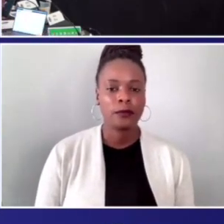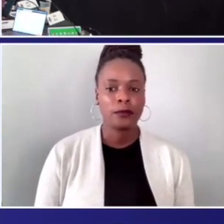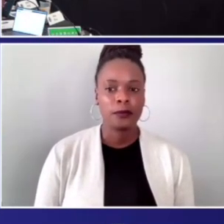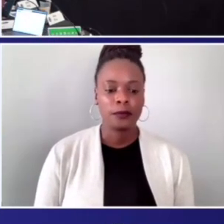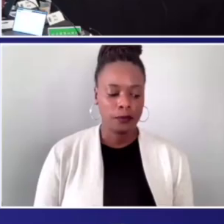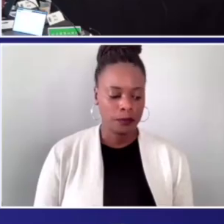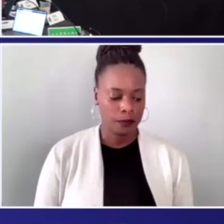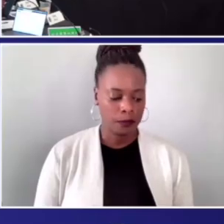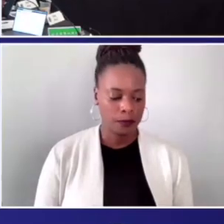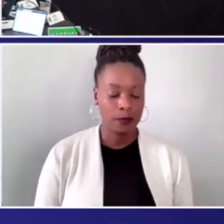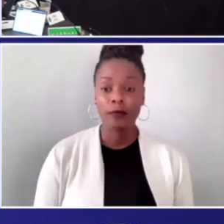Deborah?